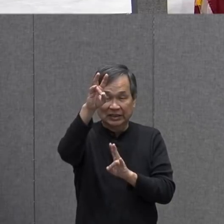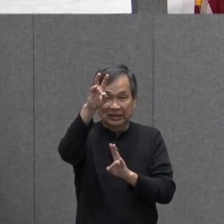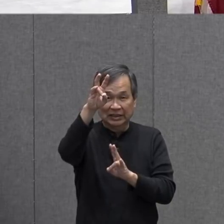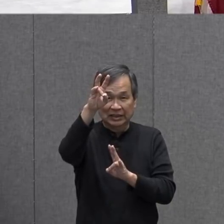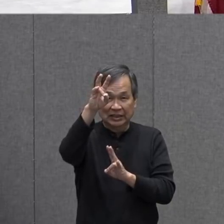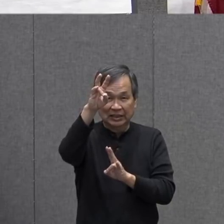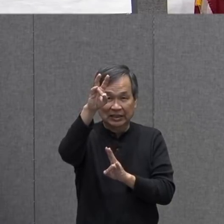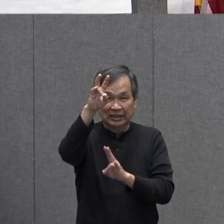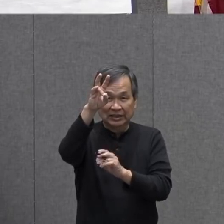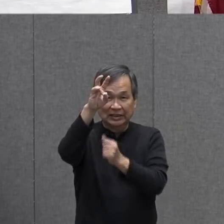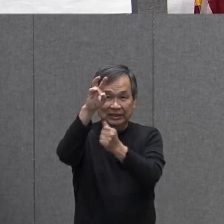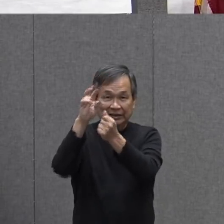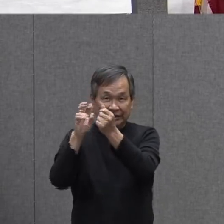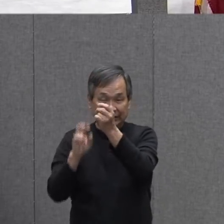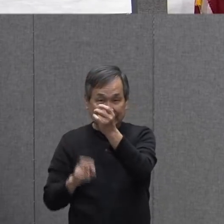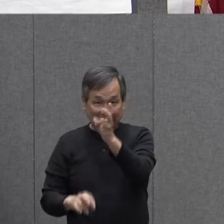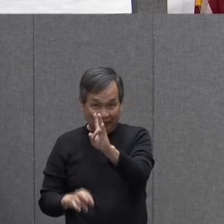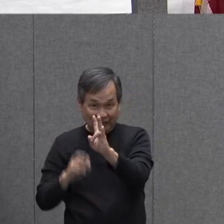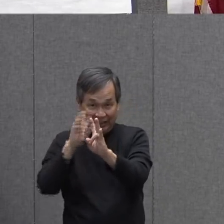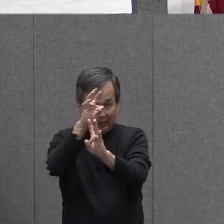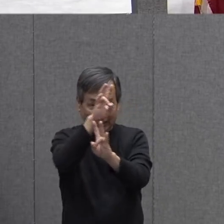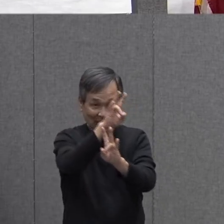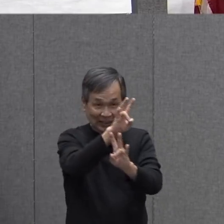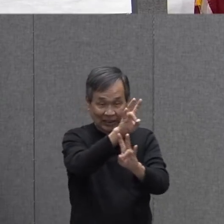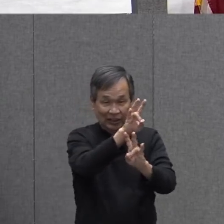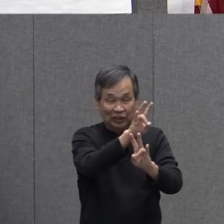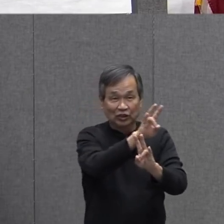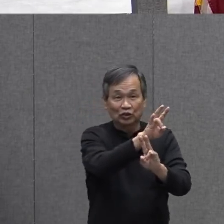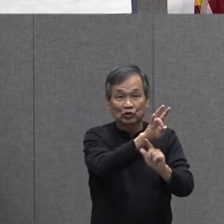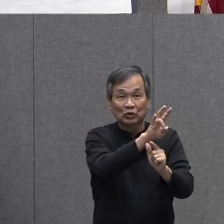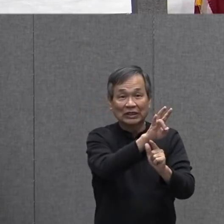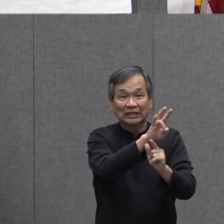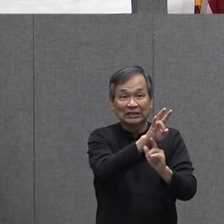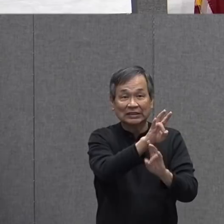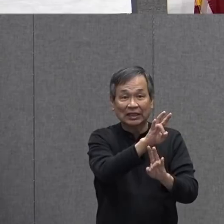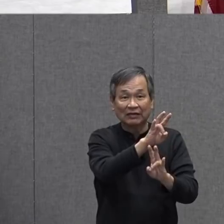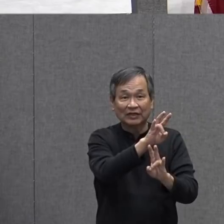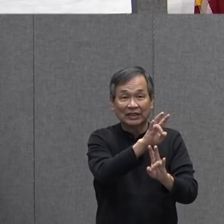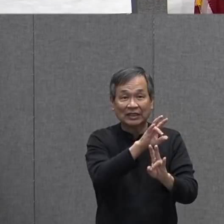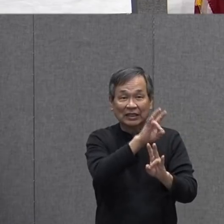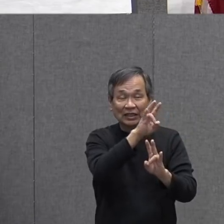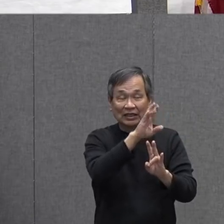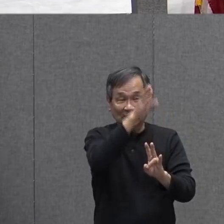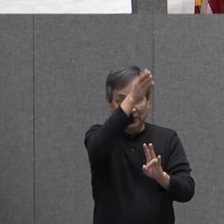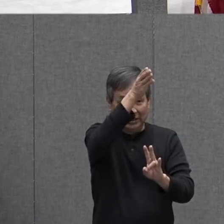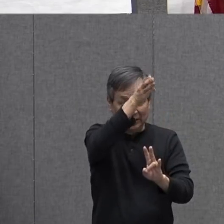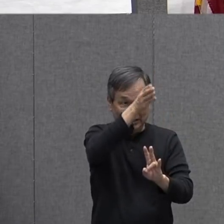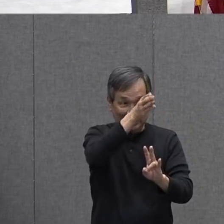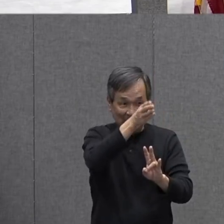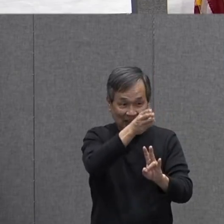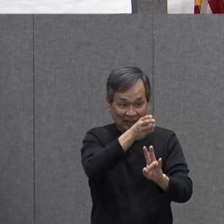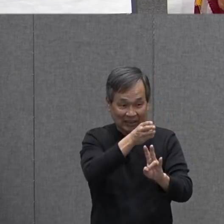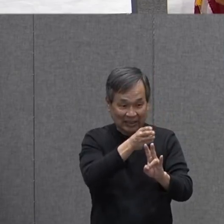17, 27, does that give you any idea of what might be after 97?